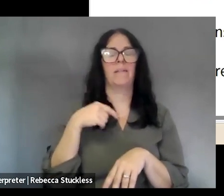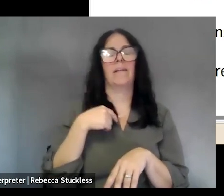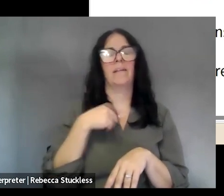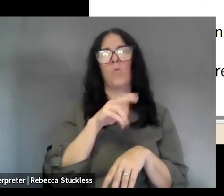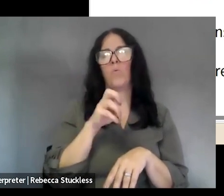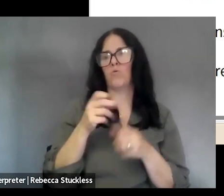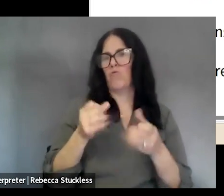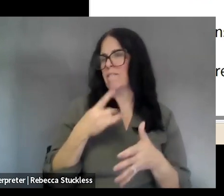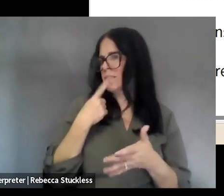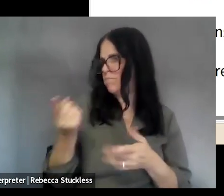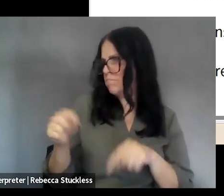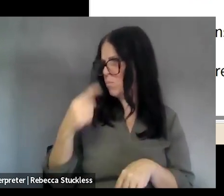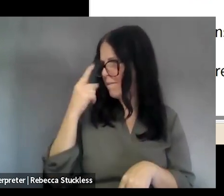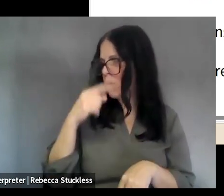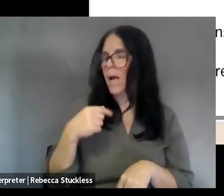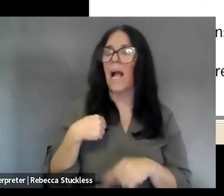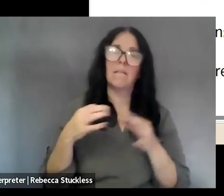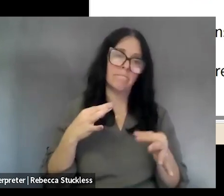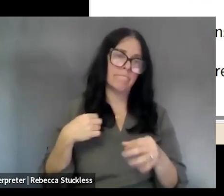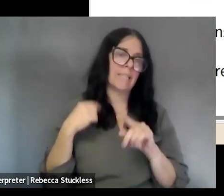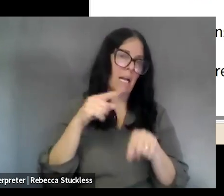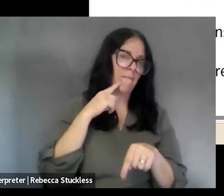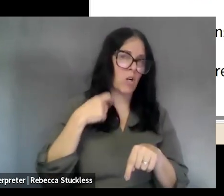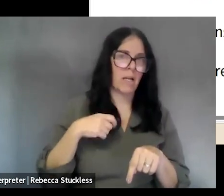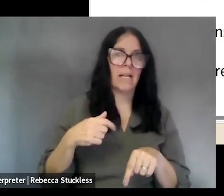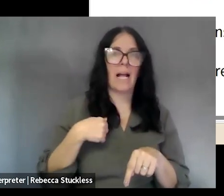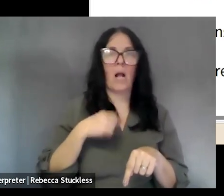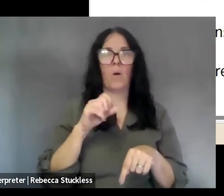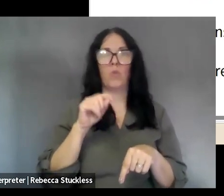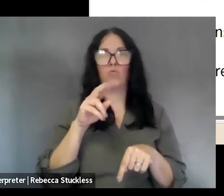I was there for the conference and I was a stroke survivor and he stopped at a red light and snapped